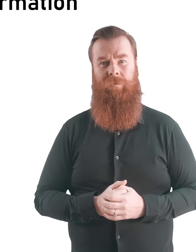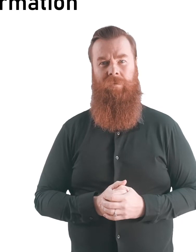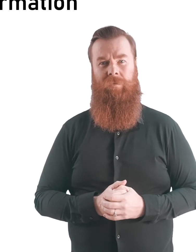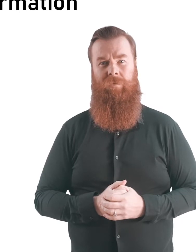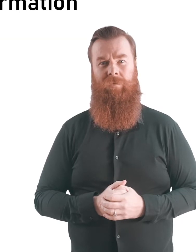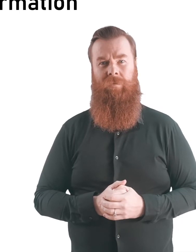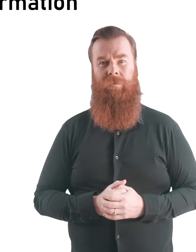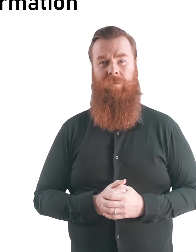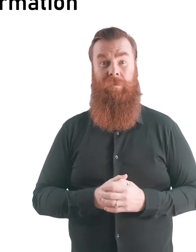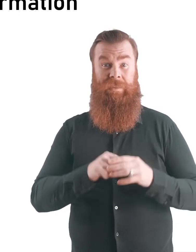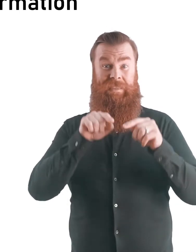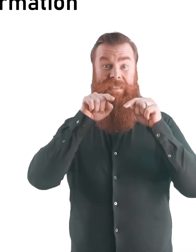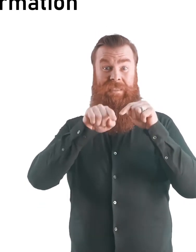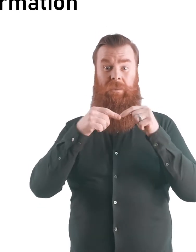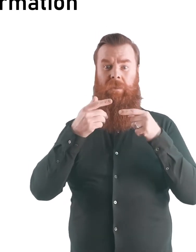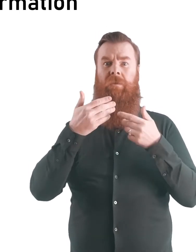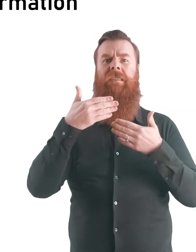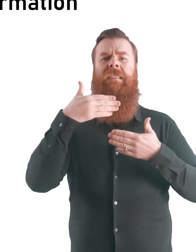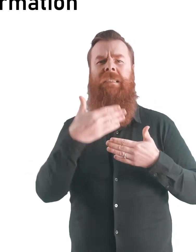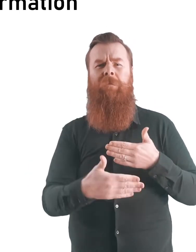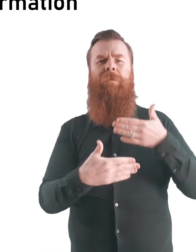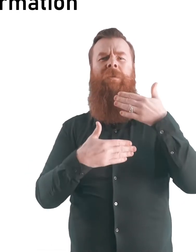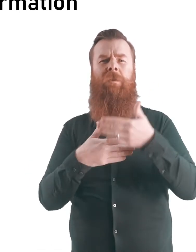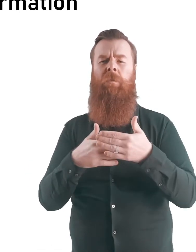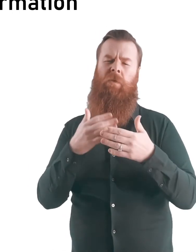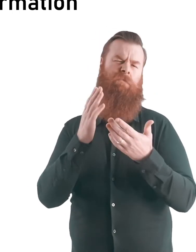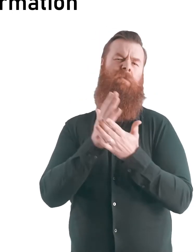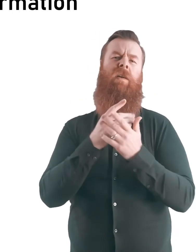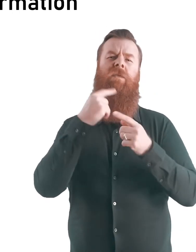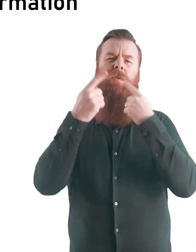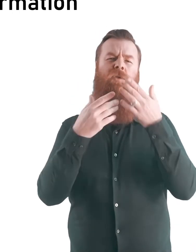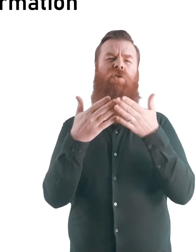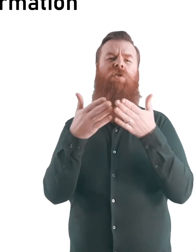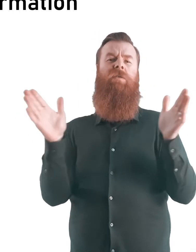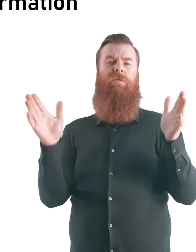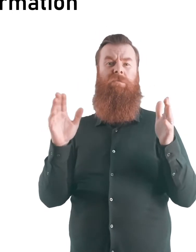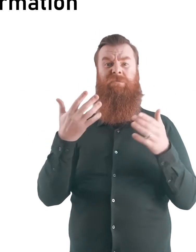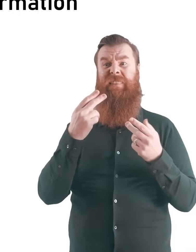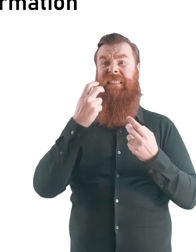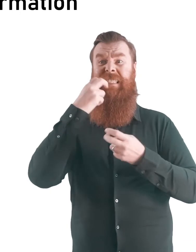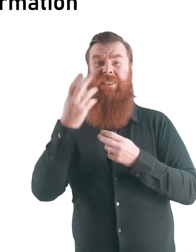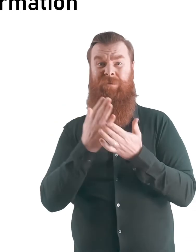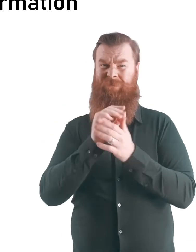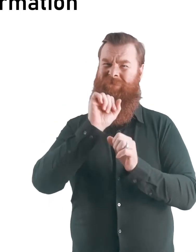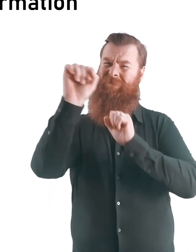These are the general steps for a filling, but all dentists work differently.